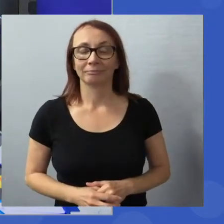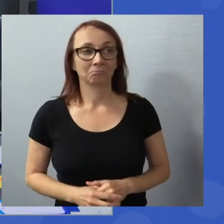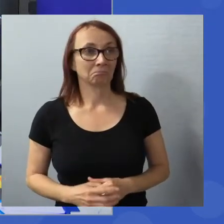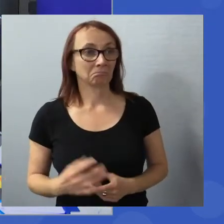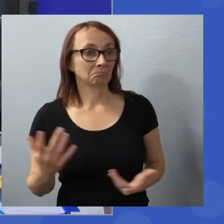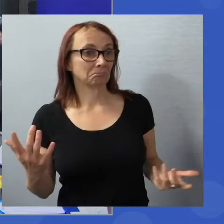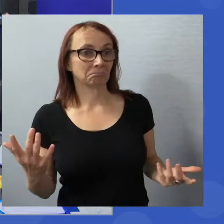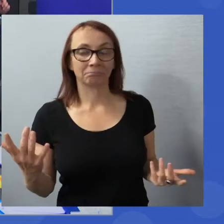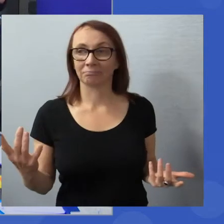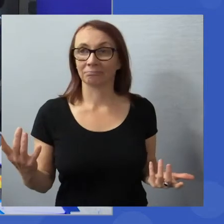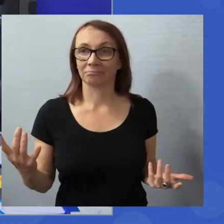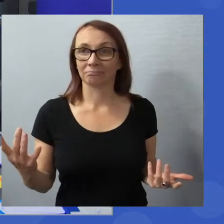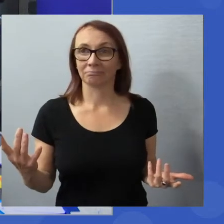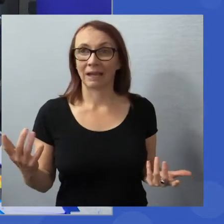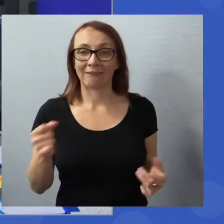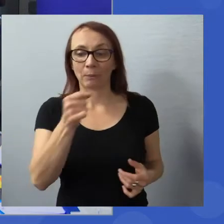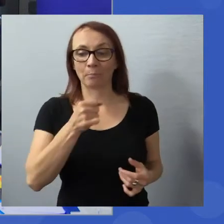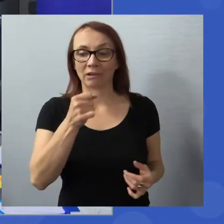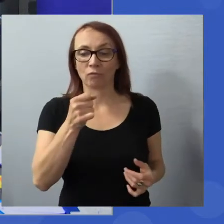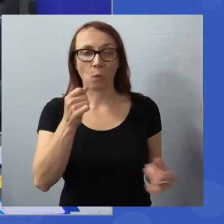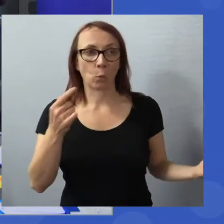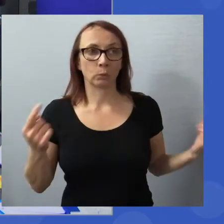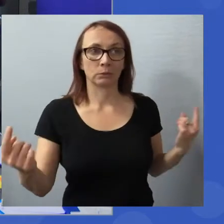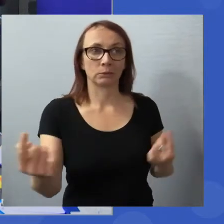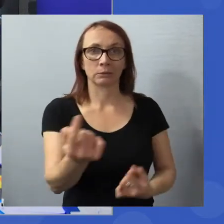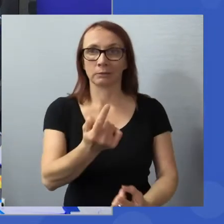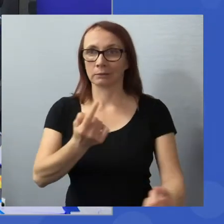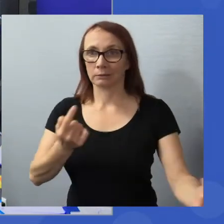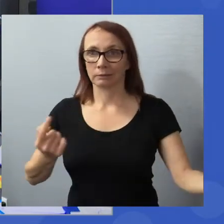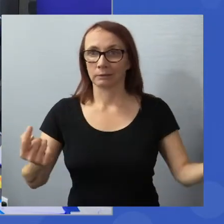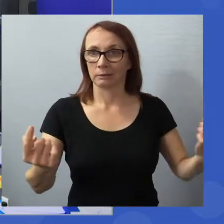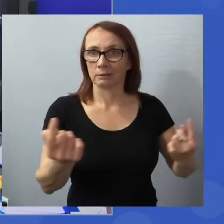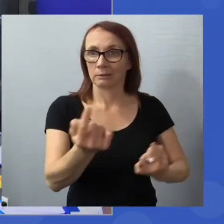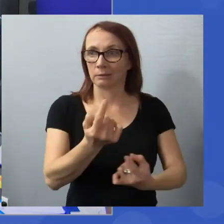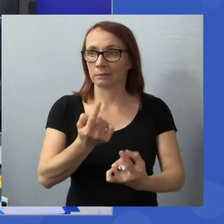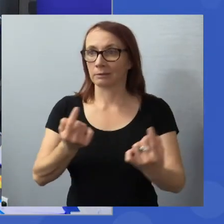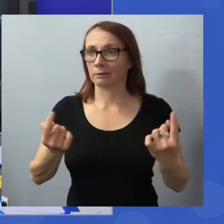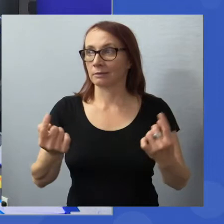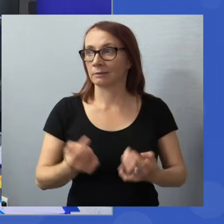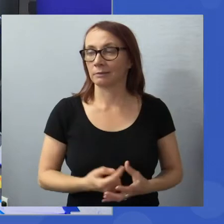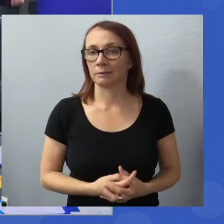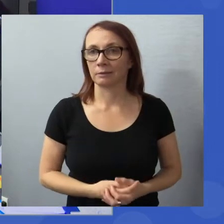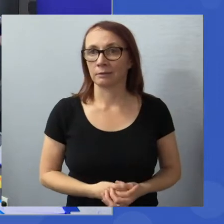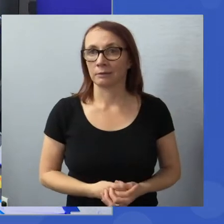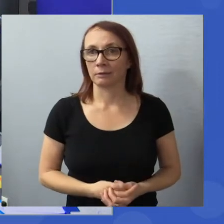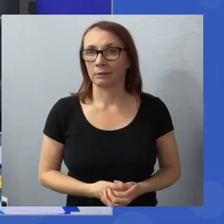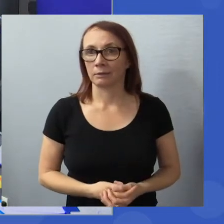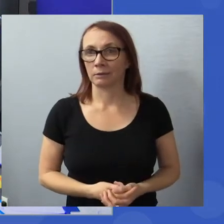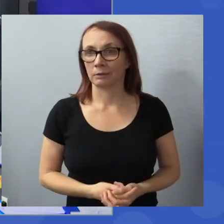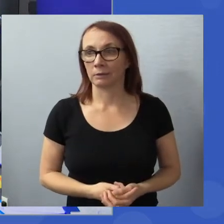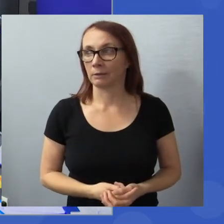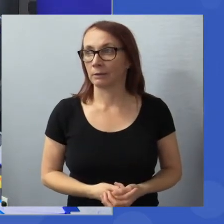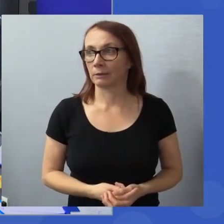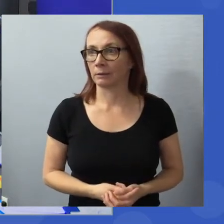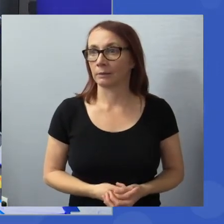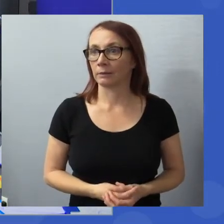we've got some microphones with Kayla and Tim and first question - Shelly